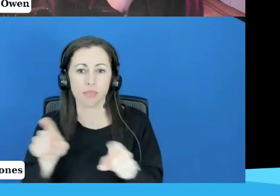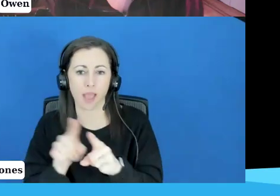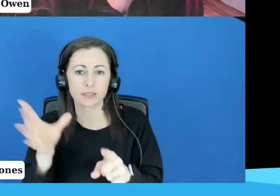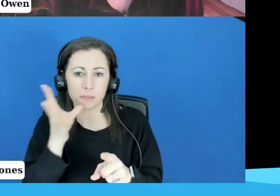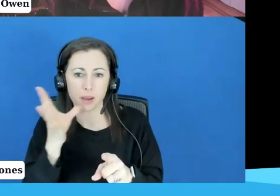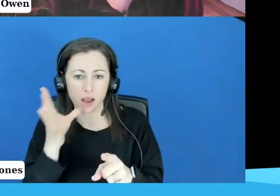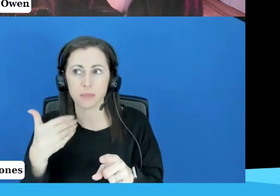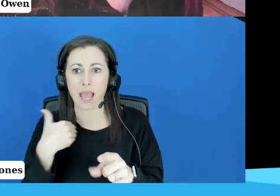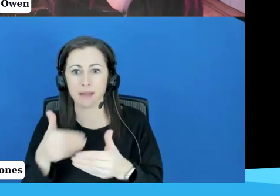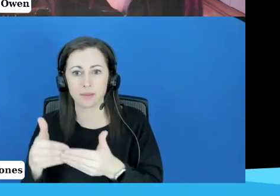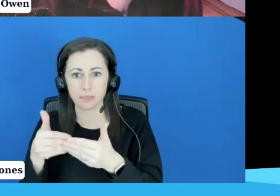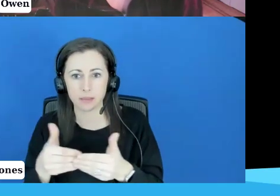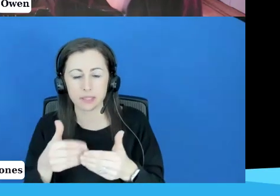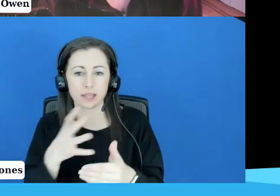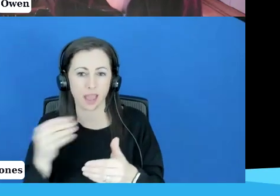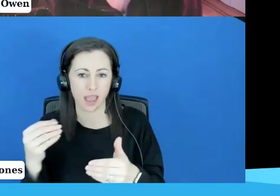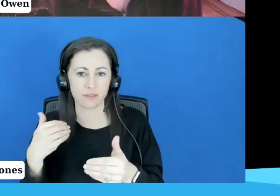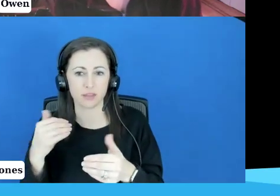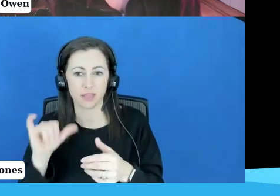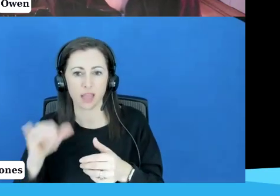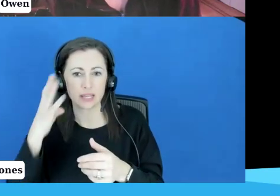and being someone who was injured so early on.